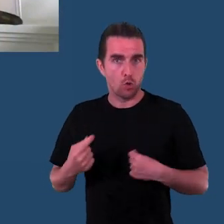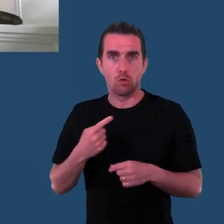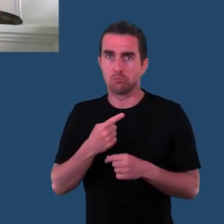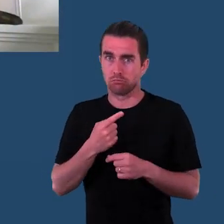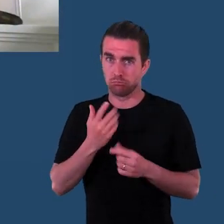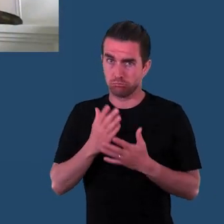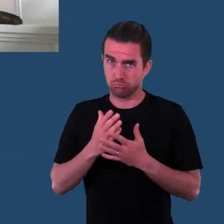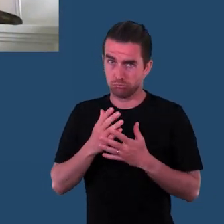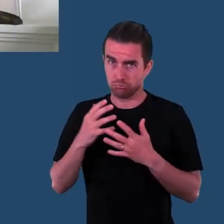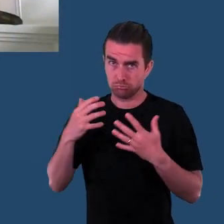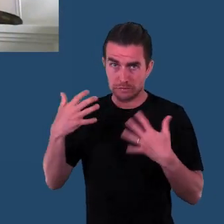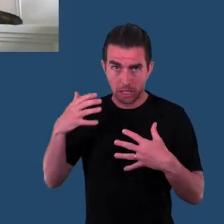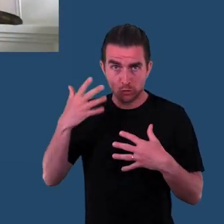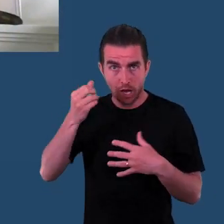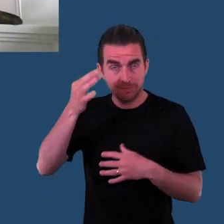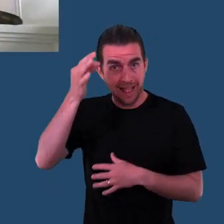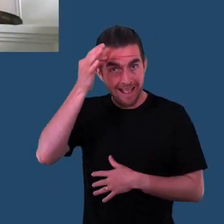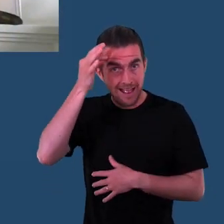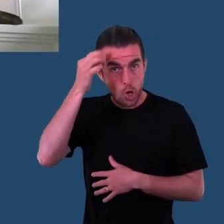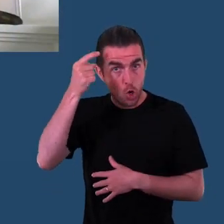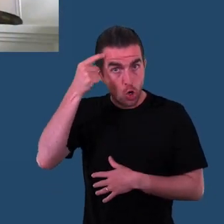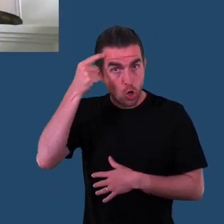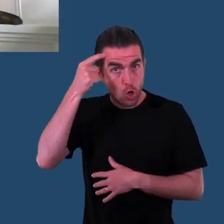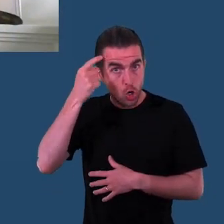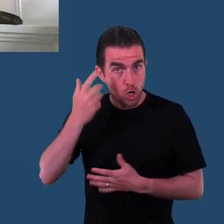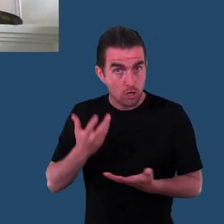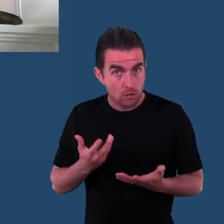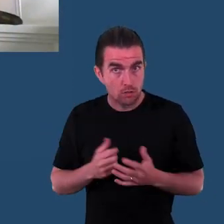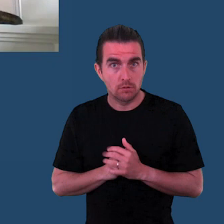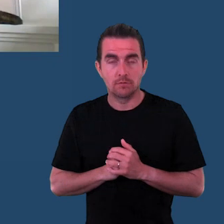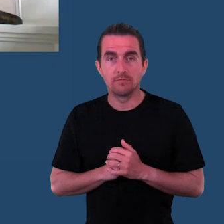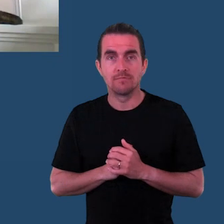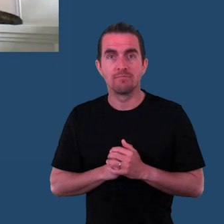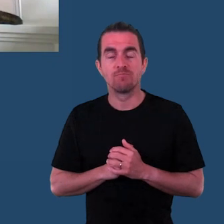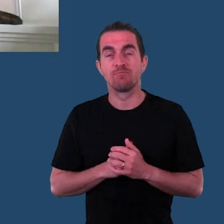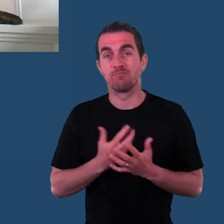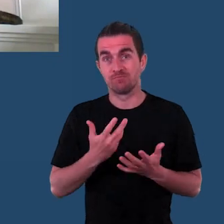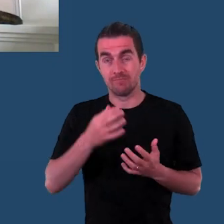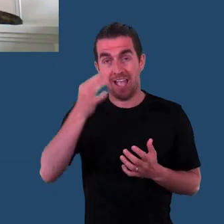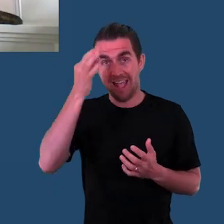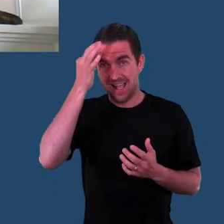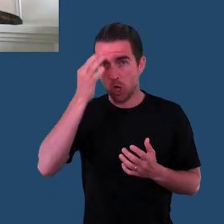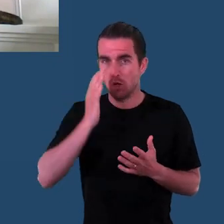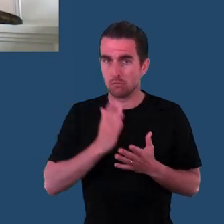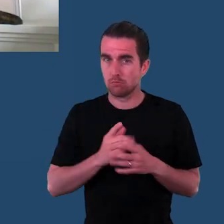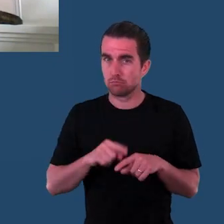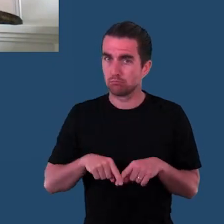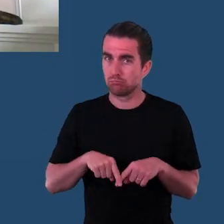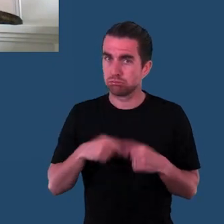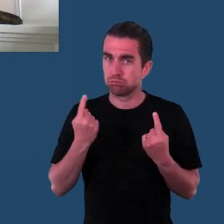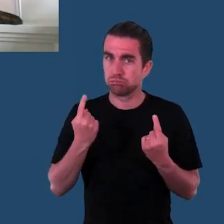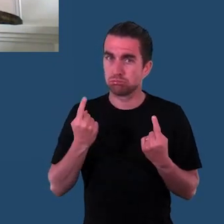Zachary asked, "Did any dinosaurs have hair?" Ah, so hair is very different